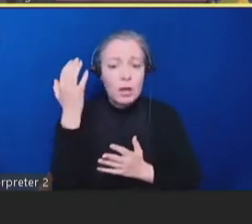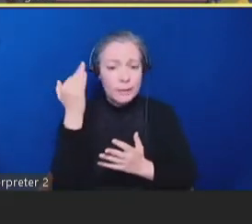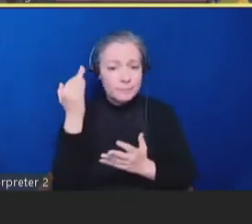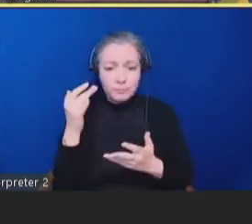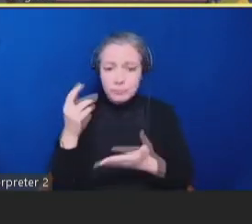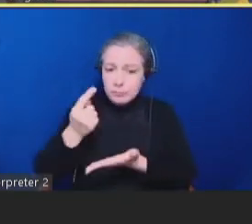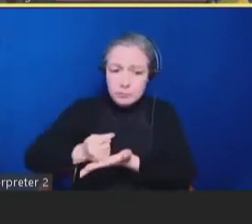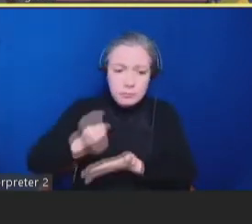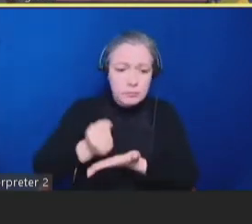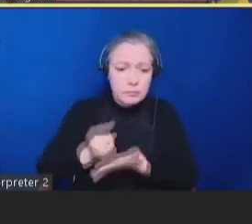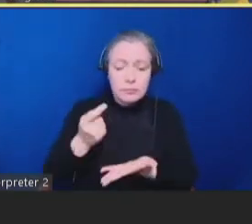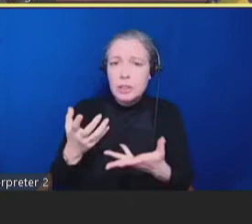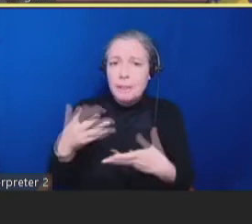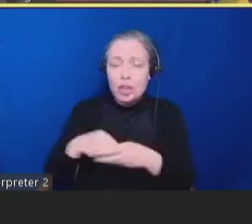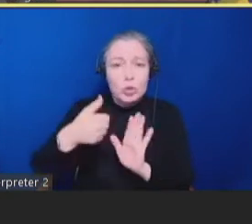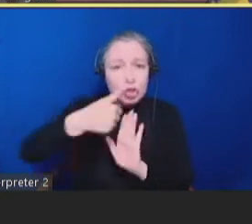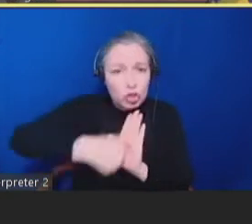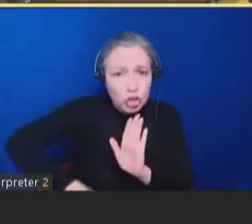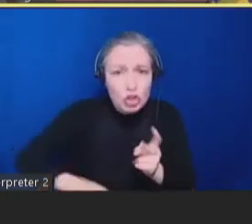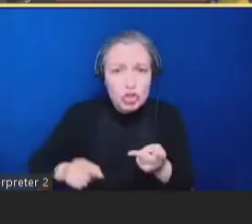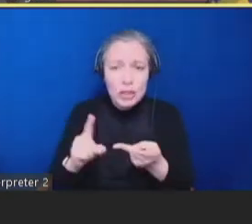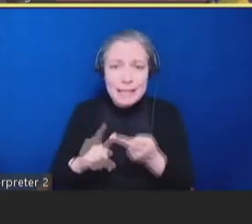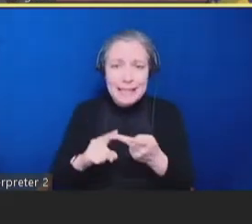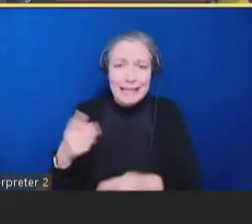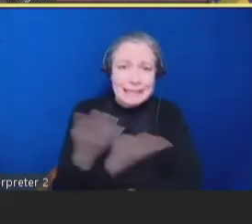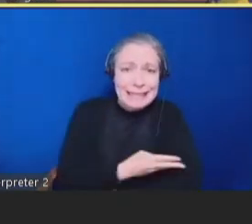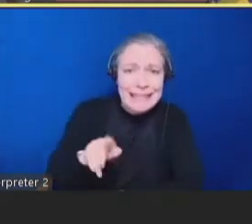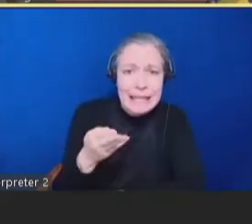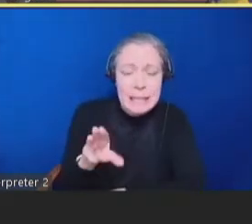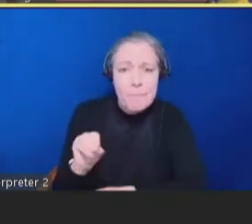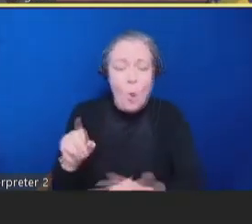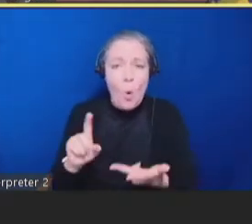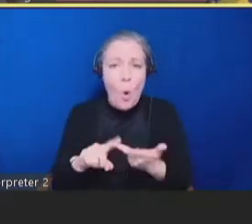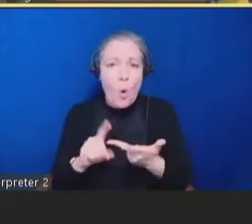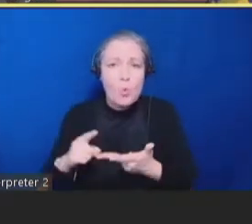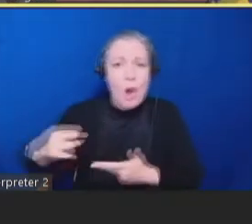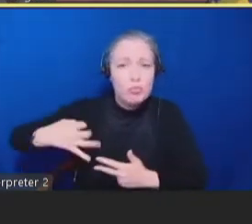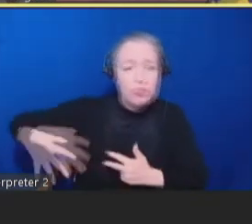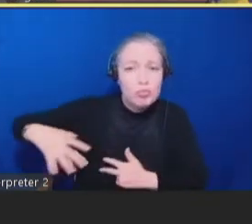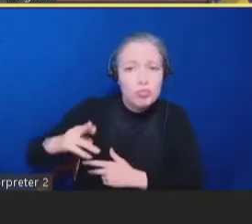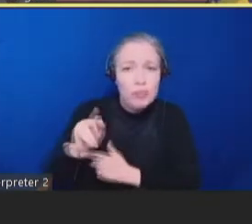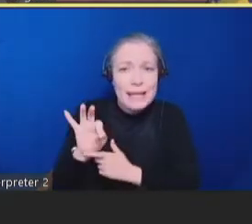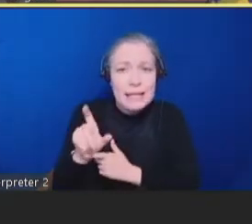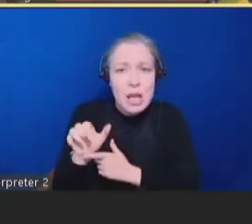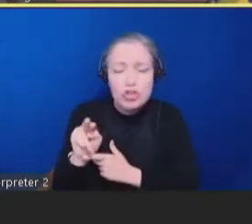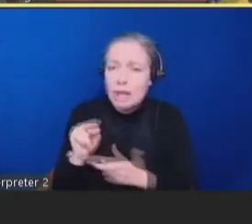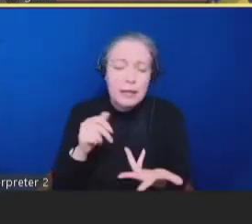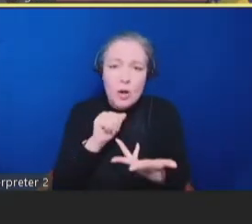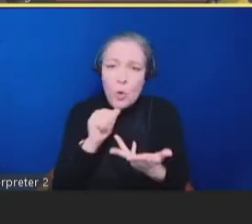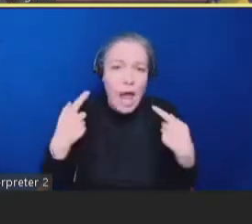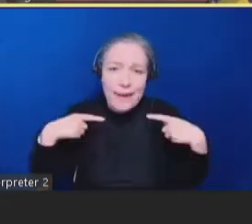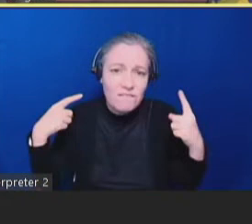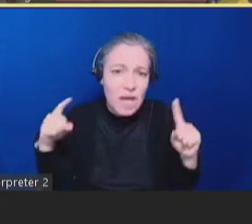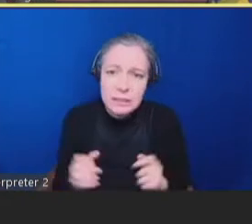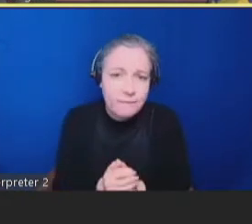chemotherapy, and radiation are largely ineffective, leaving current survival rate,